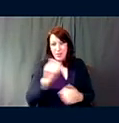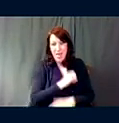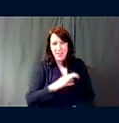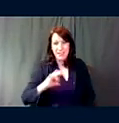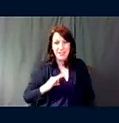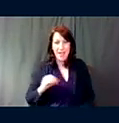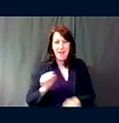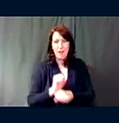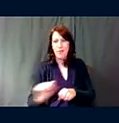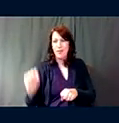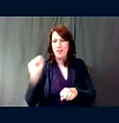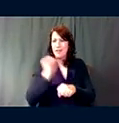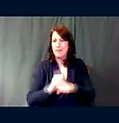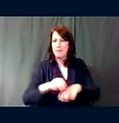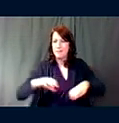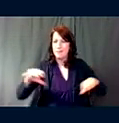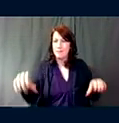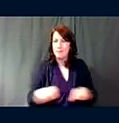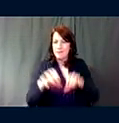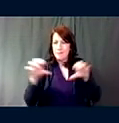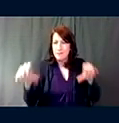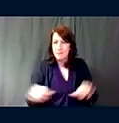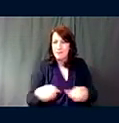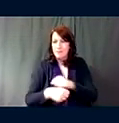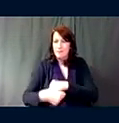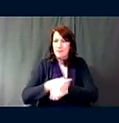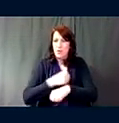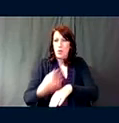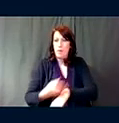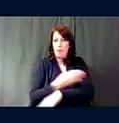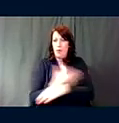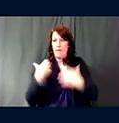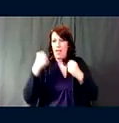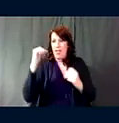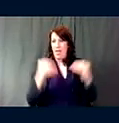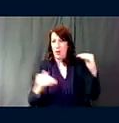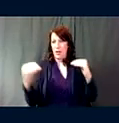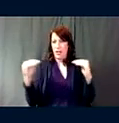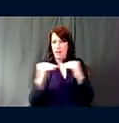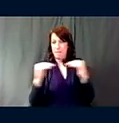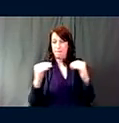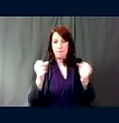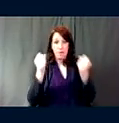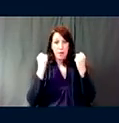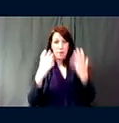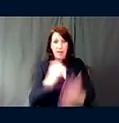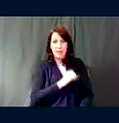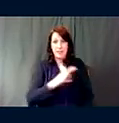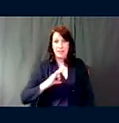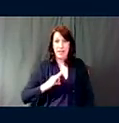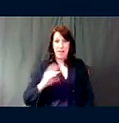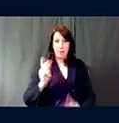SHOUT OUT TO STAFF WHO WORK ARDUOUSLY TO IMPROVE HEALTH EQUITY. WE'VE HAD MANY OF THE STAFF